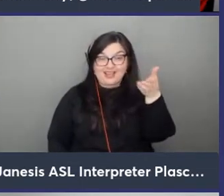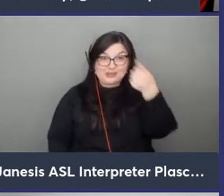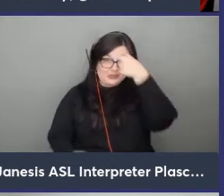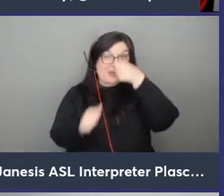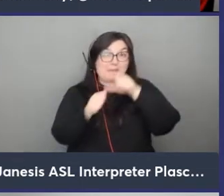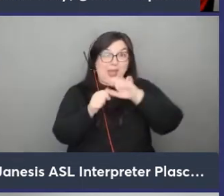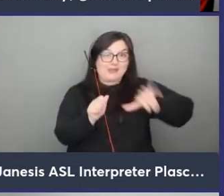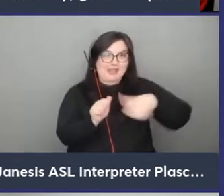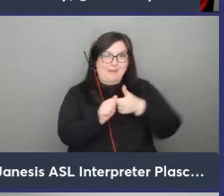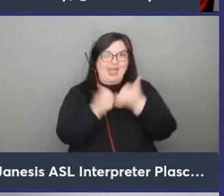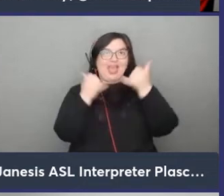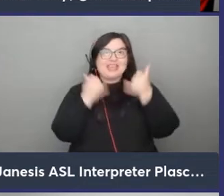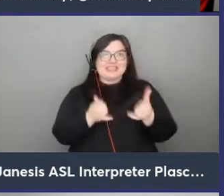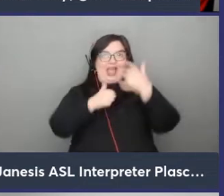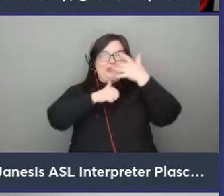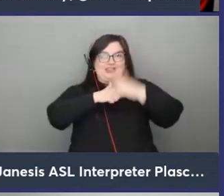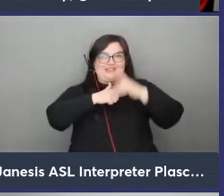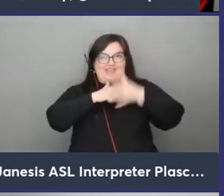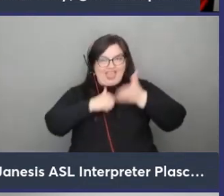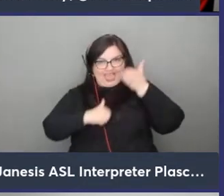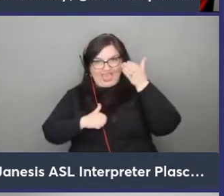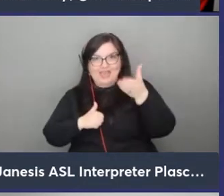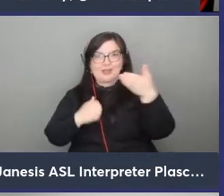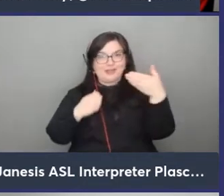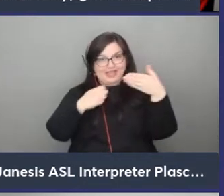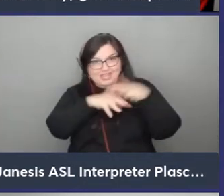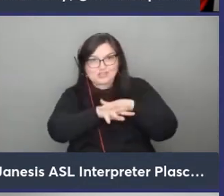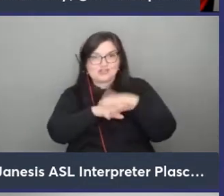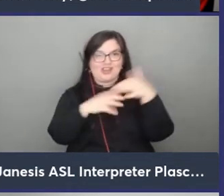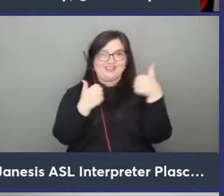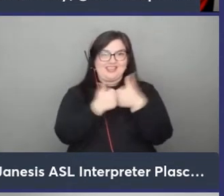are now available in the game and integrated into it. Got it.